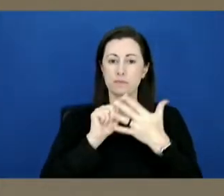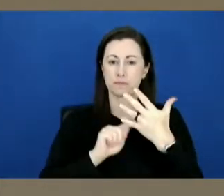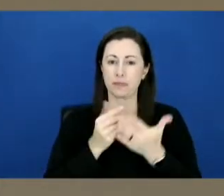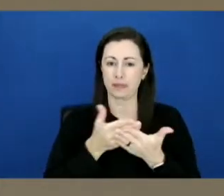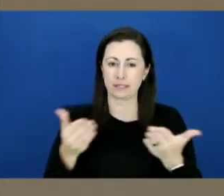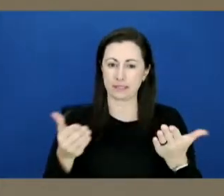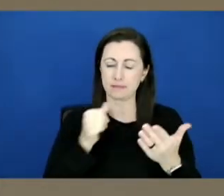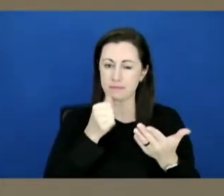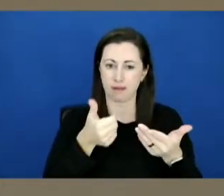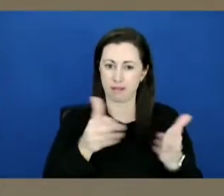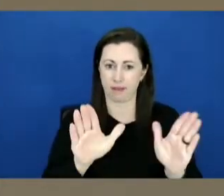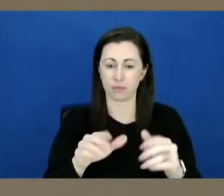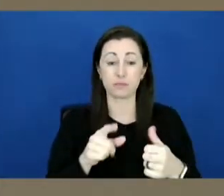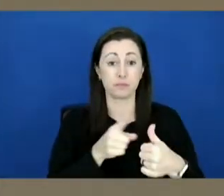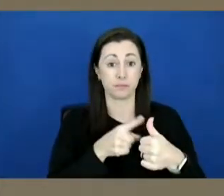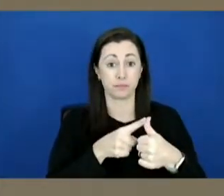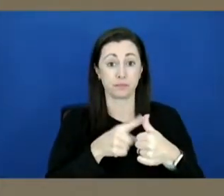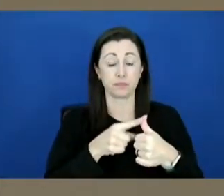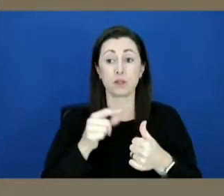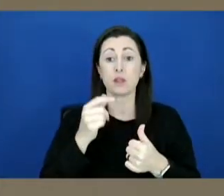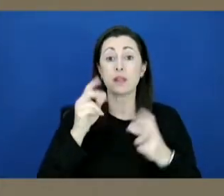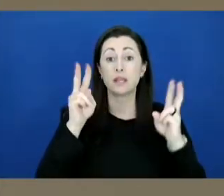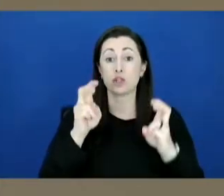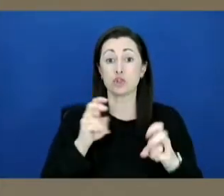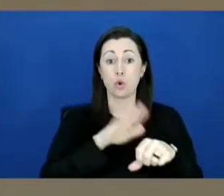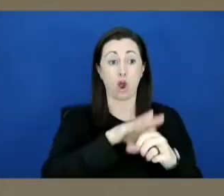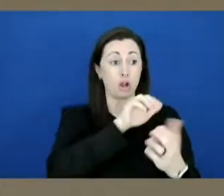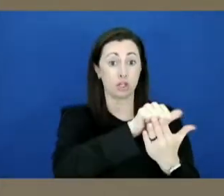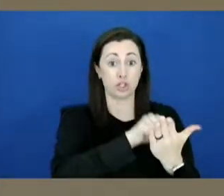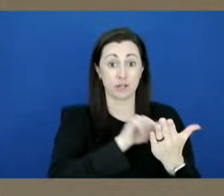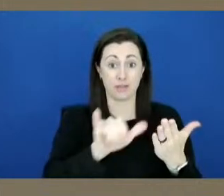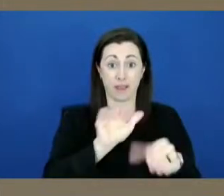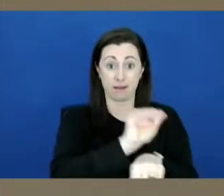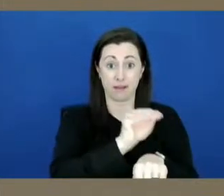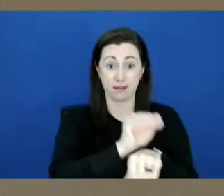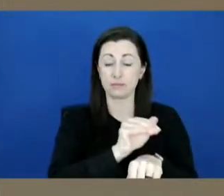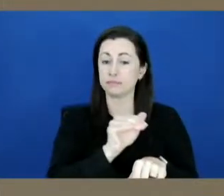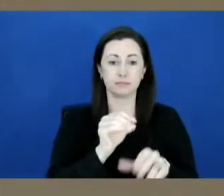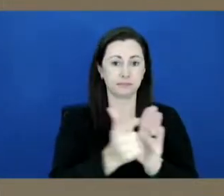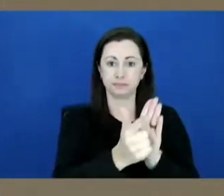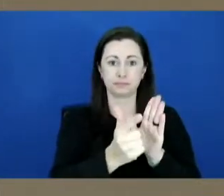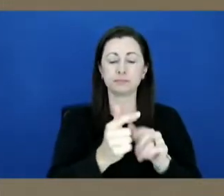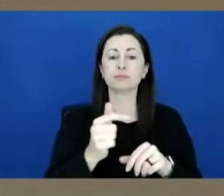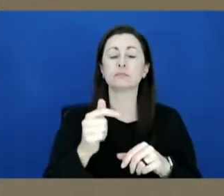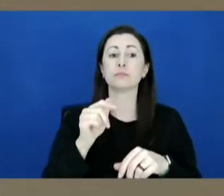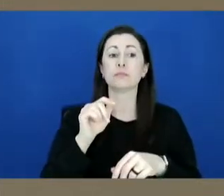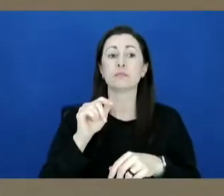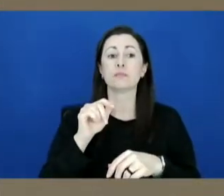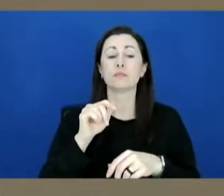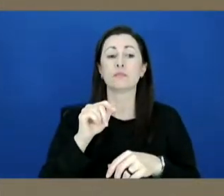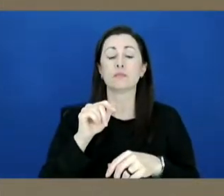THE JURISDICTION OF THE BOARD OF COUNTY COMMISSIONERS EXCEPT FOR THE FOLLOWING TYPES OF MATTERS: